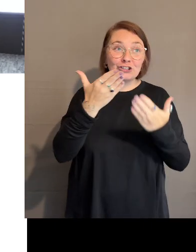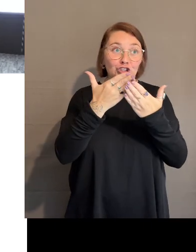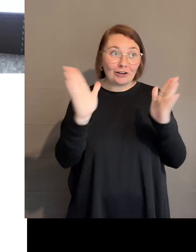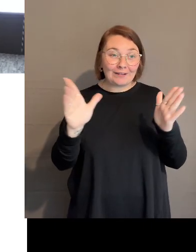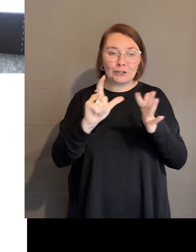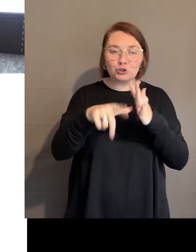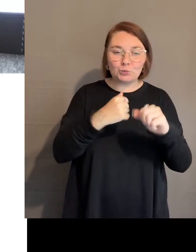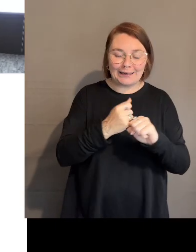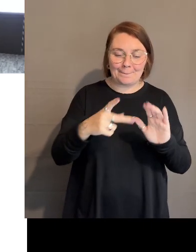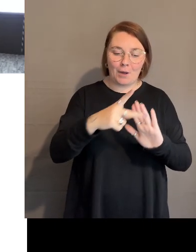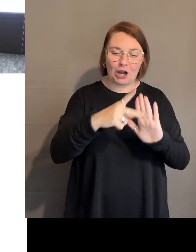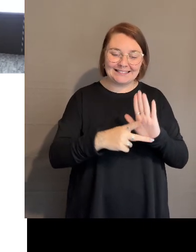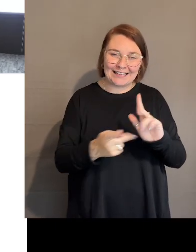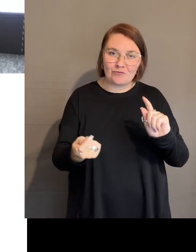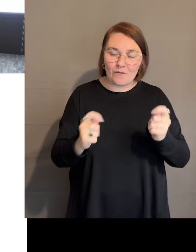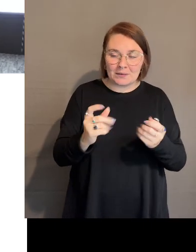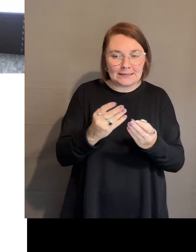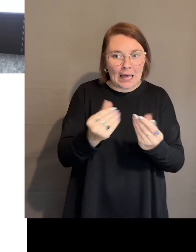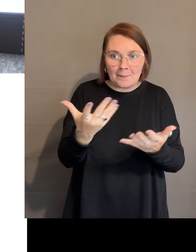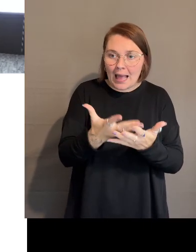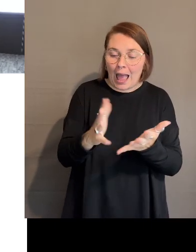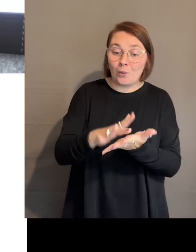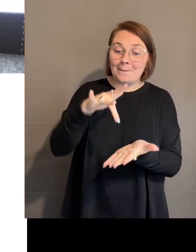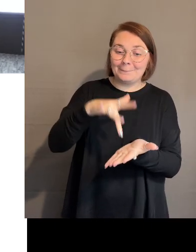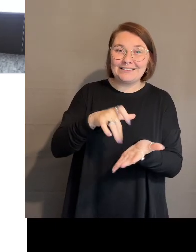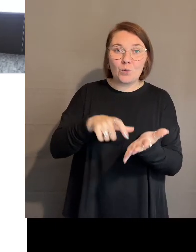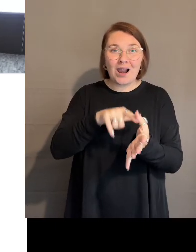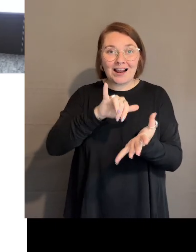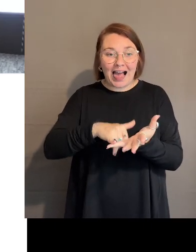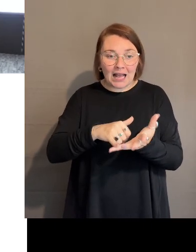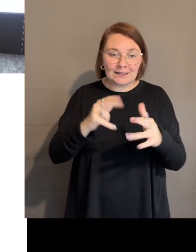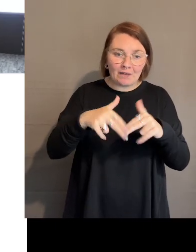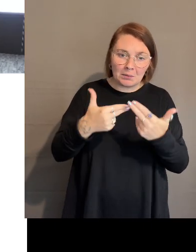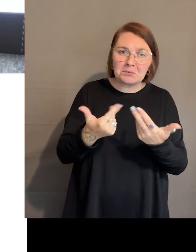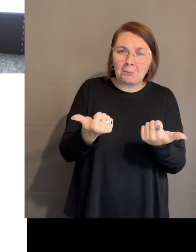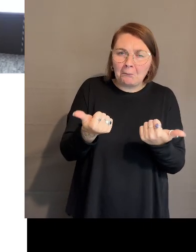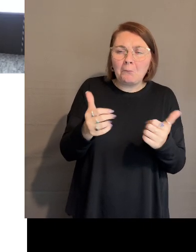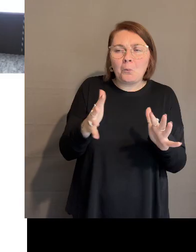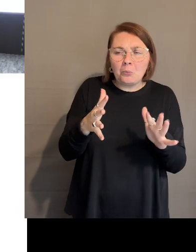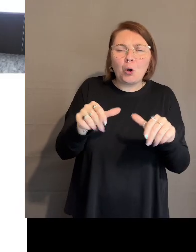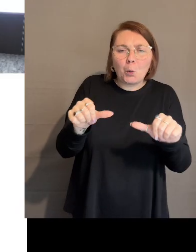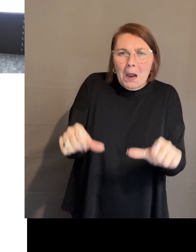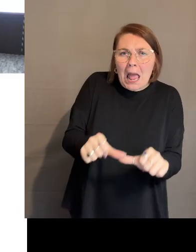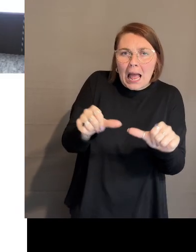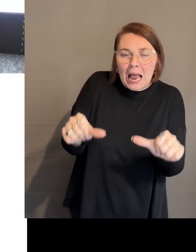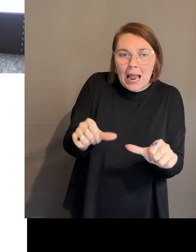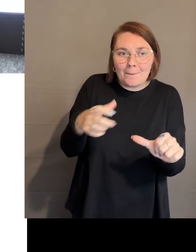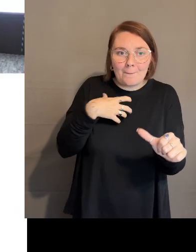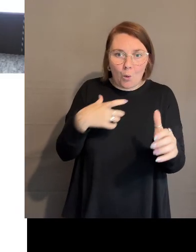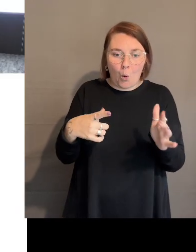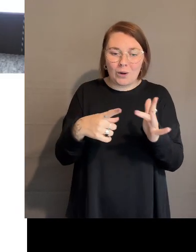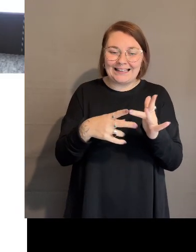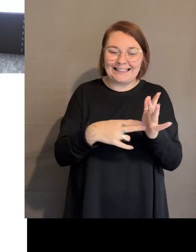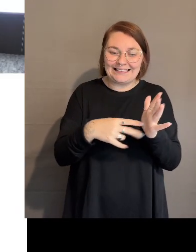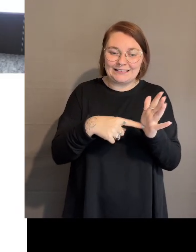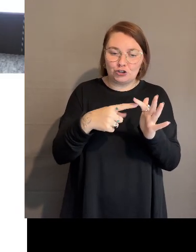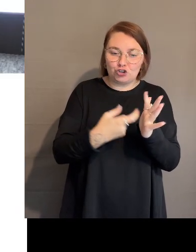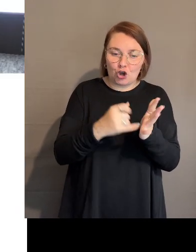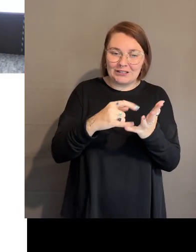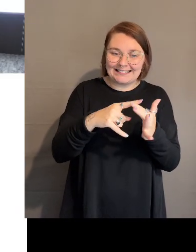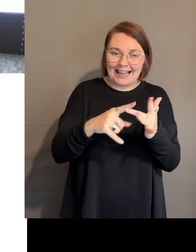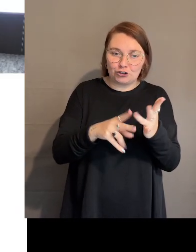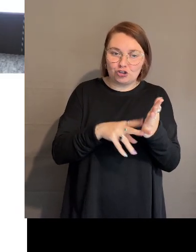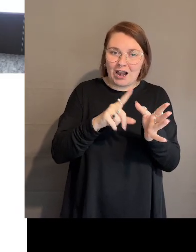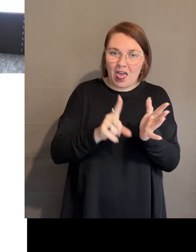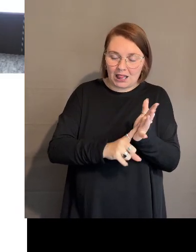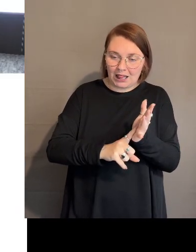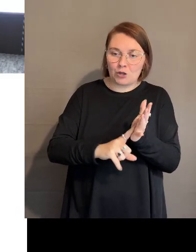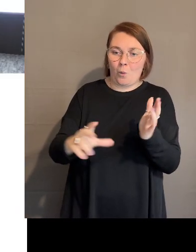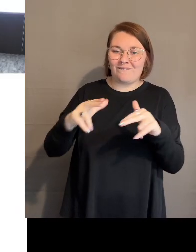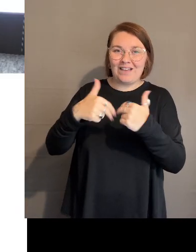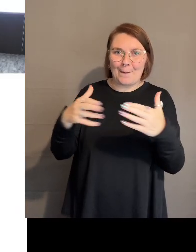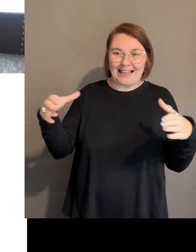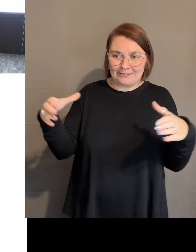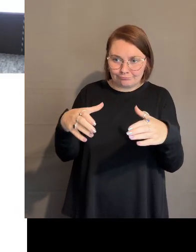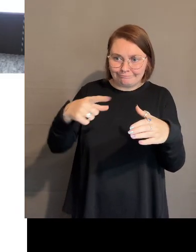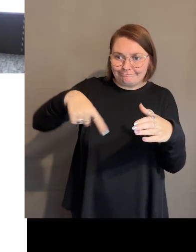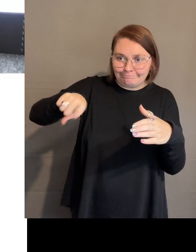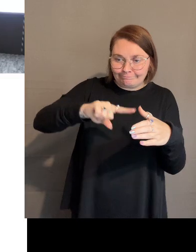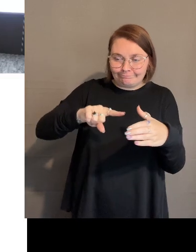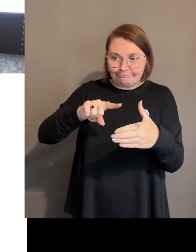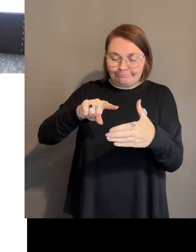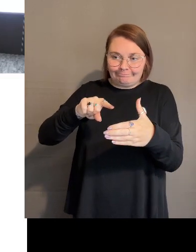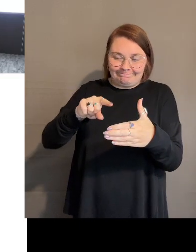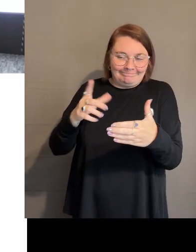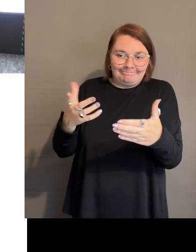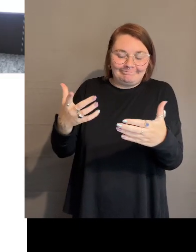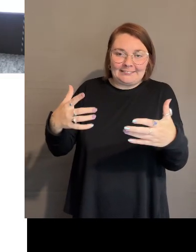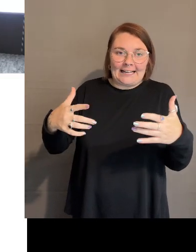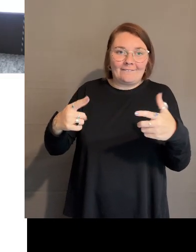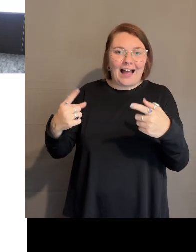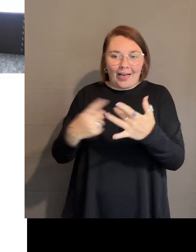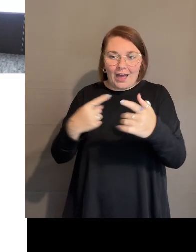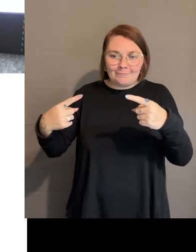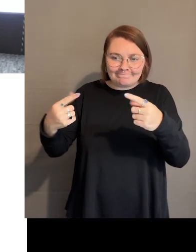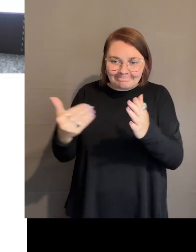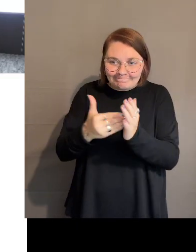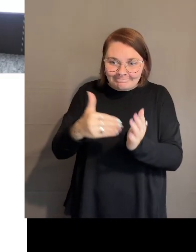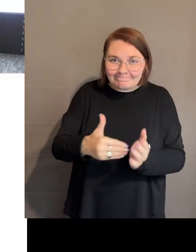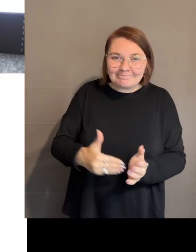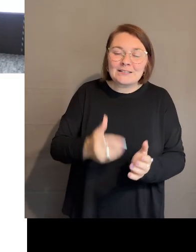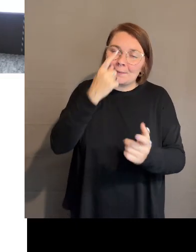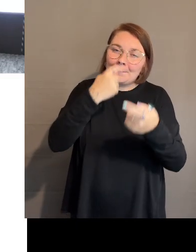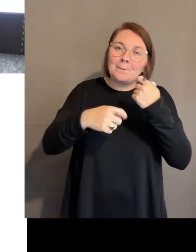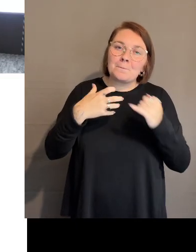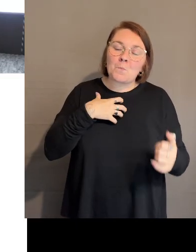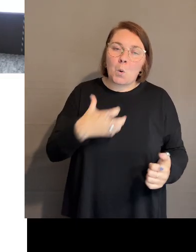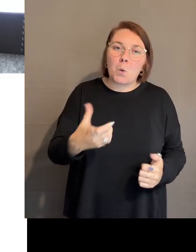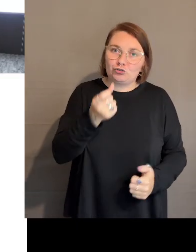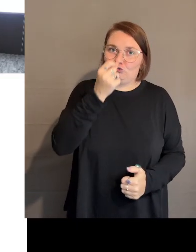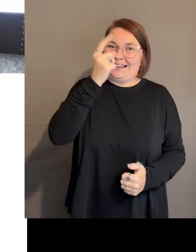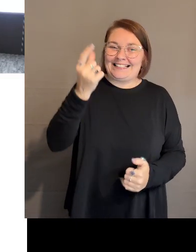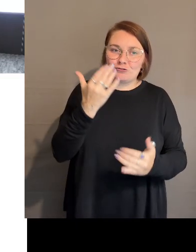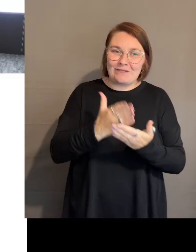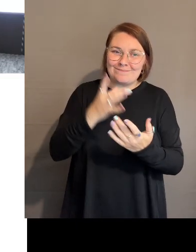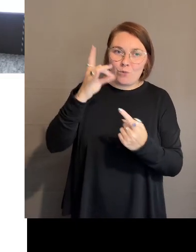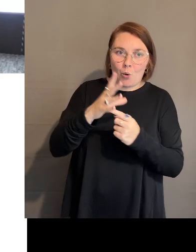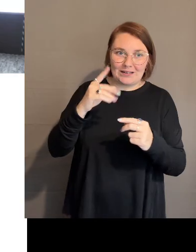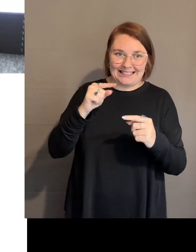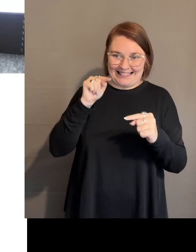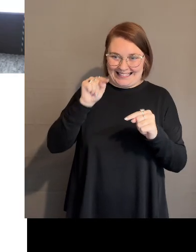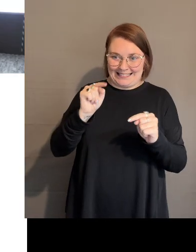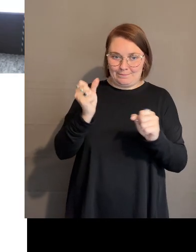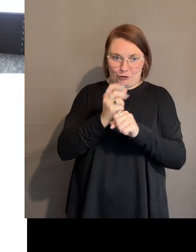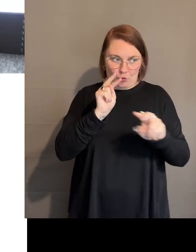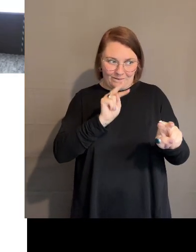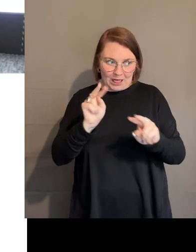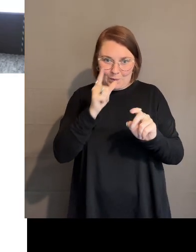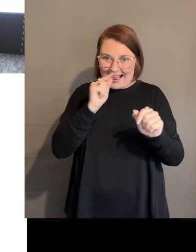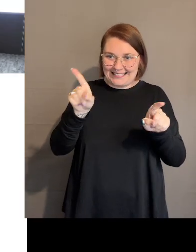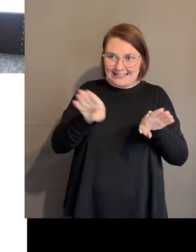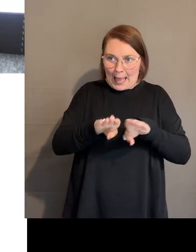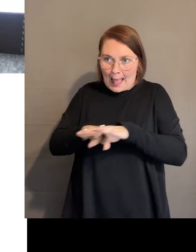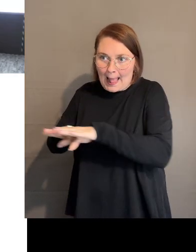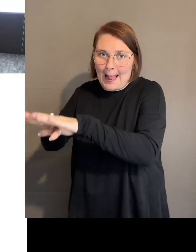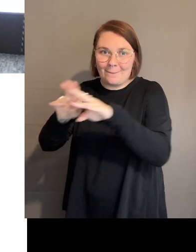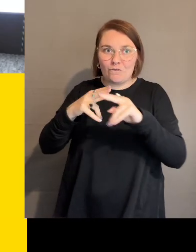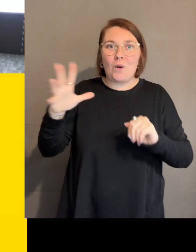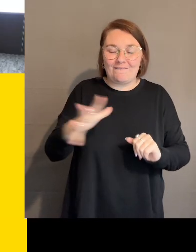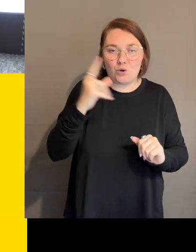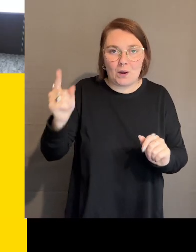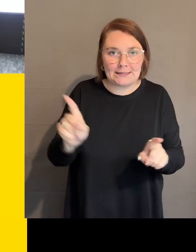generally, when you do policy reforms, somehow middle-class families generally are sort of okay, but the more kind of intersectional characteristics that you, kind of, that are embedded within families, then the more tricky that can be. And that's a really important part of evaluating this, to make sure it works in the same way, for everybody.